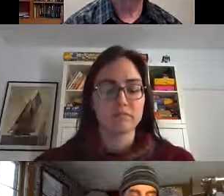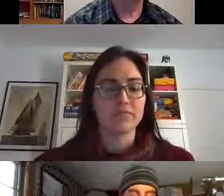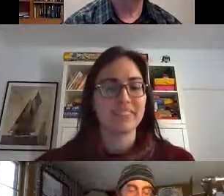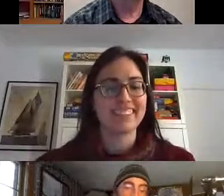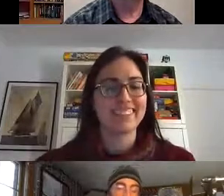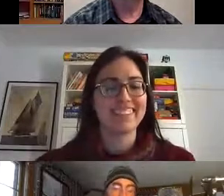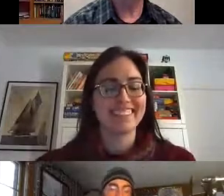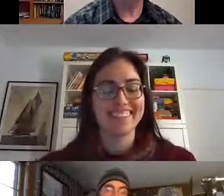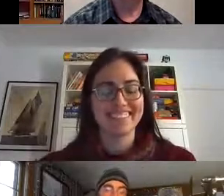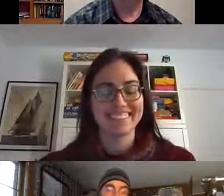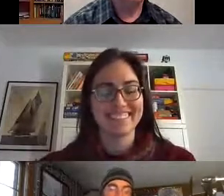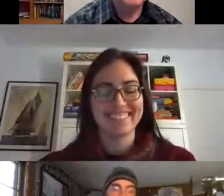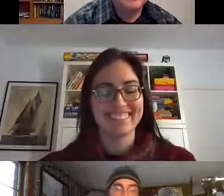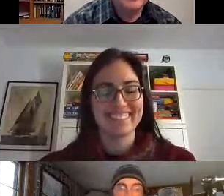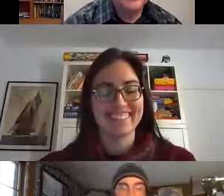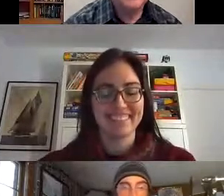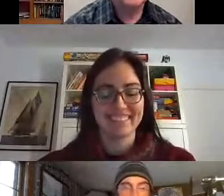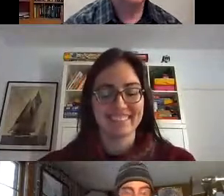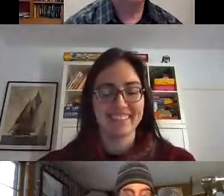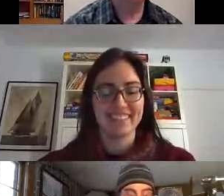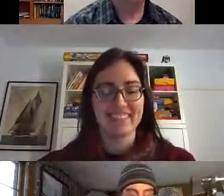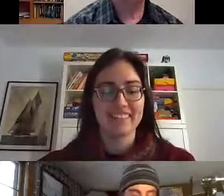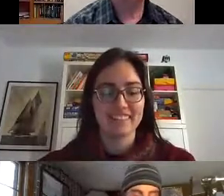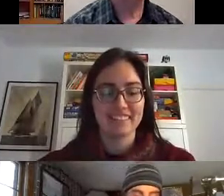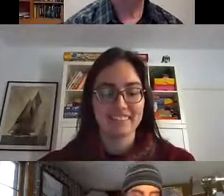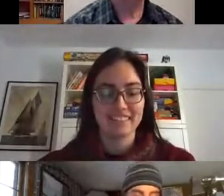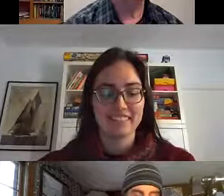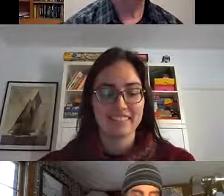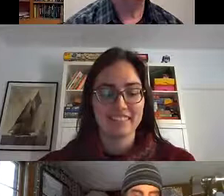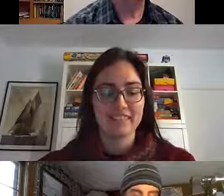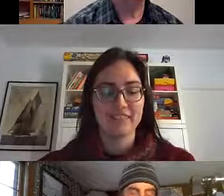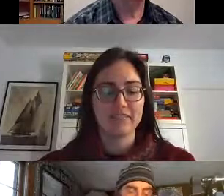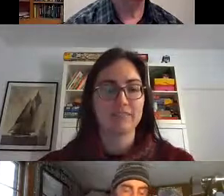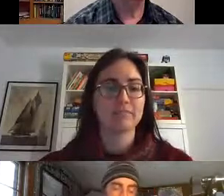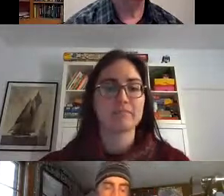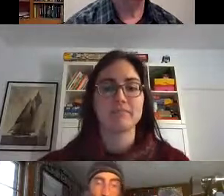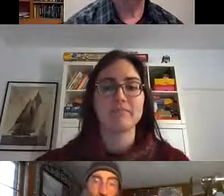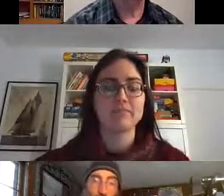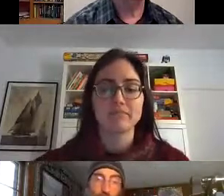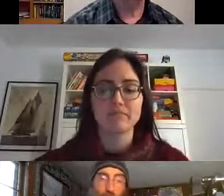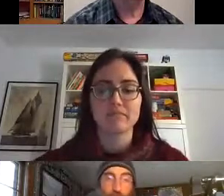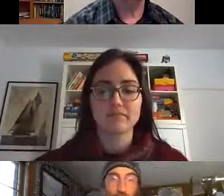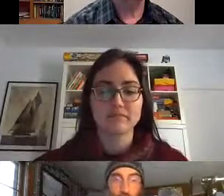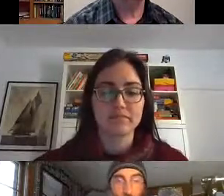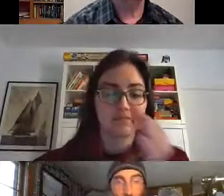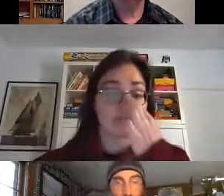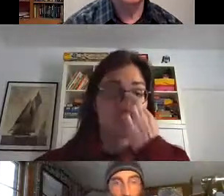lines, things, things could take a totally different turn very quickly. Um, and, and I could draw lots of adventures and things in my in my